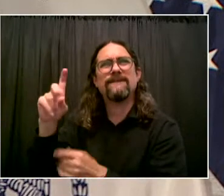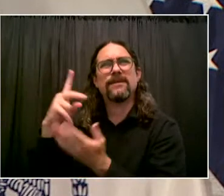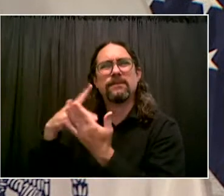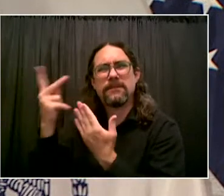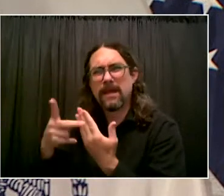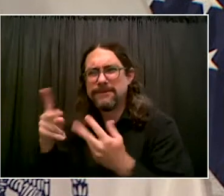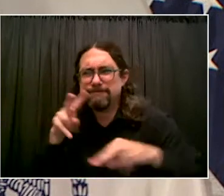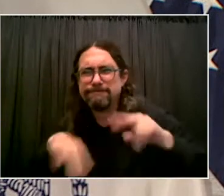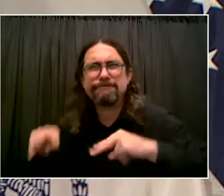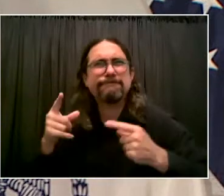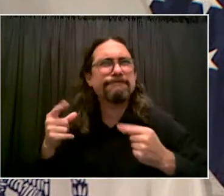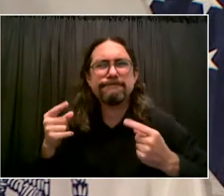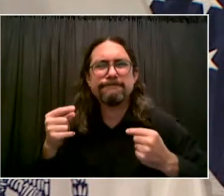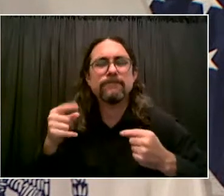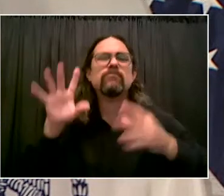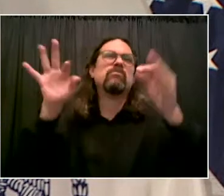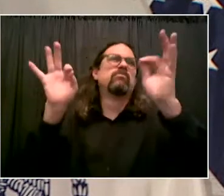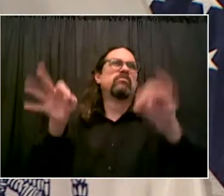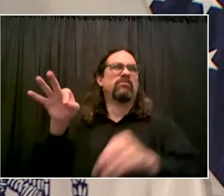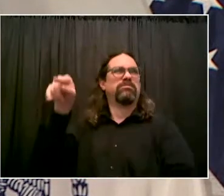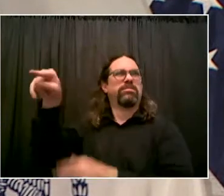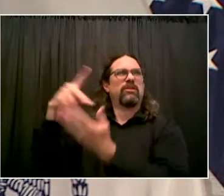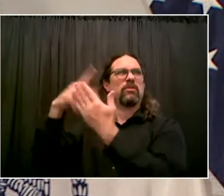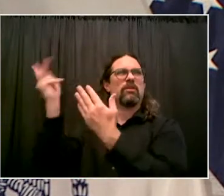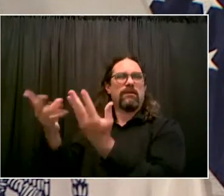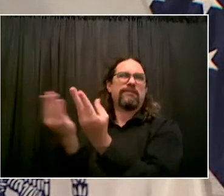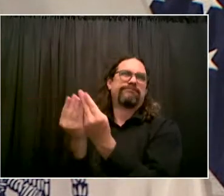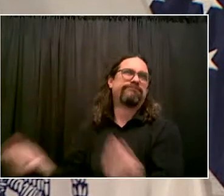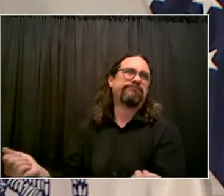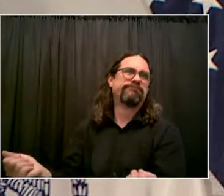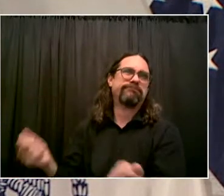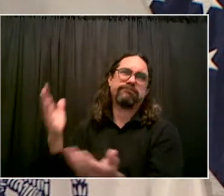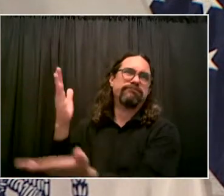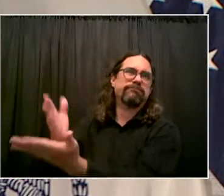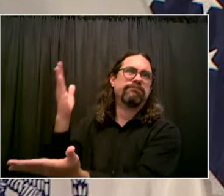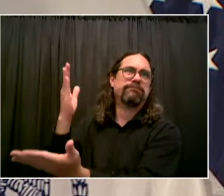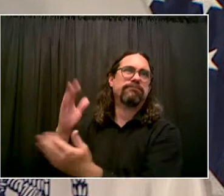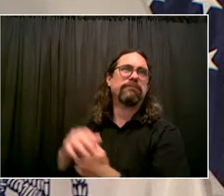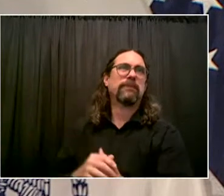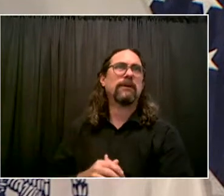AND TALENTED S A WE KNEW IT BECAUSE THE POINT YOU MAKE IN THE POINT THE PANEL MADE, IT WAS NEVER GOING